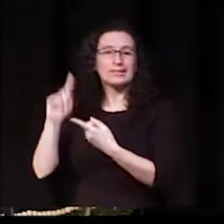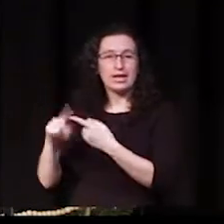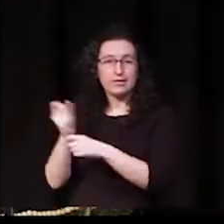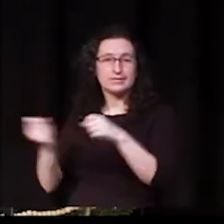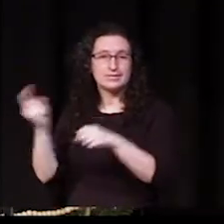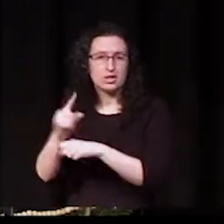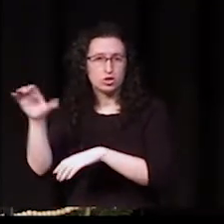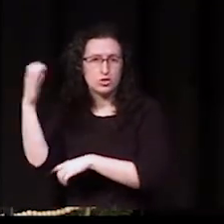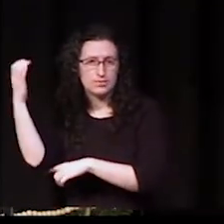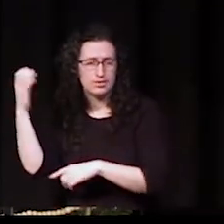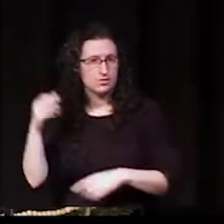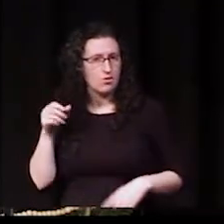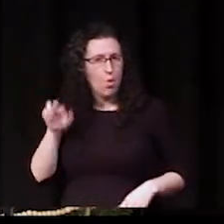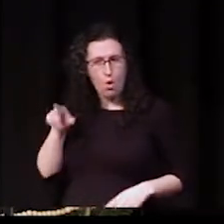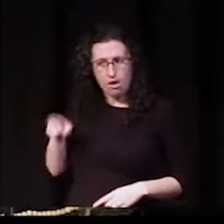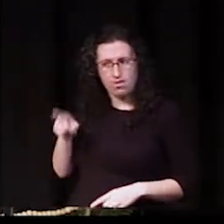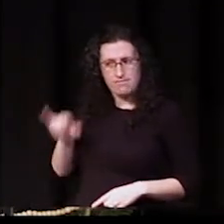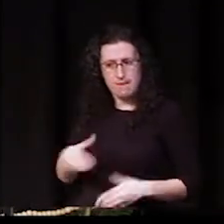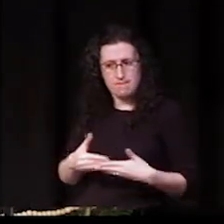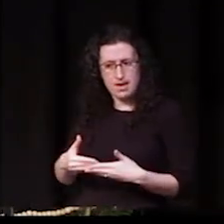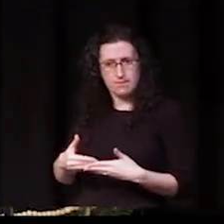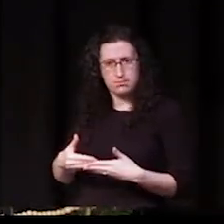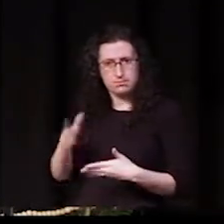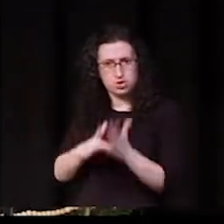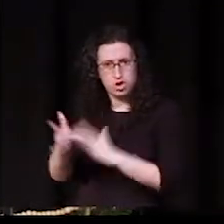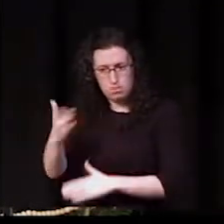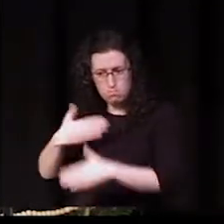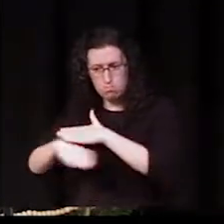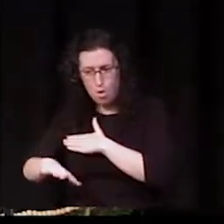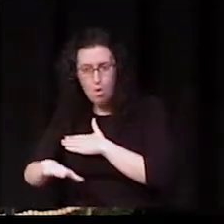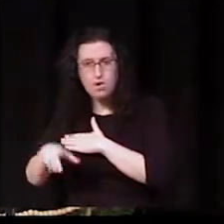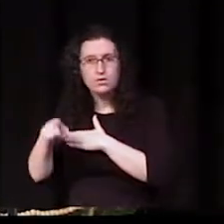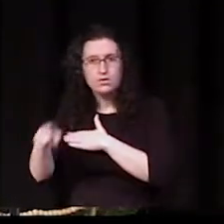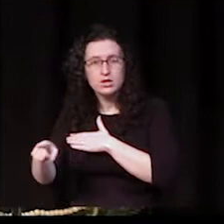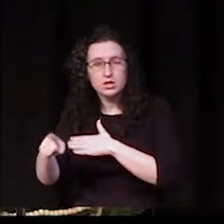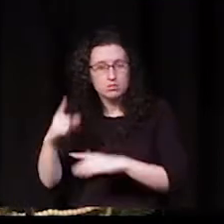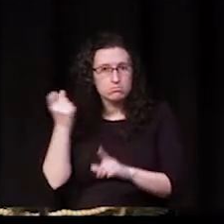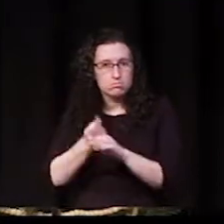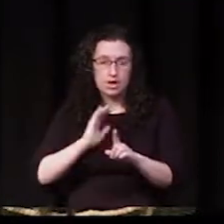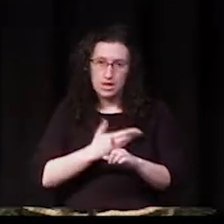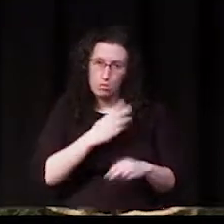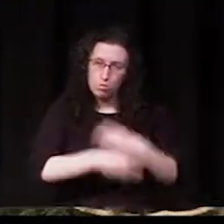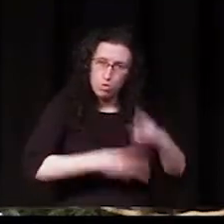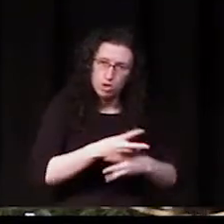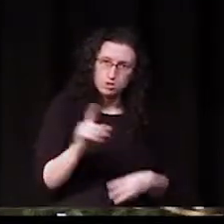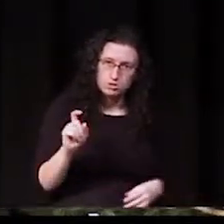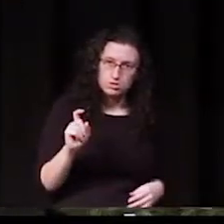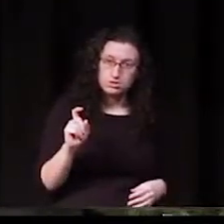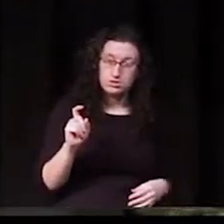make a difference in our day to day world? If you had to come to the advent prayer path,